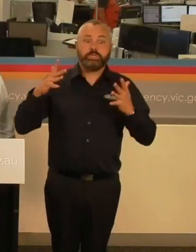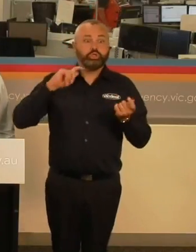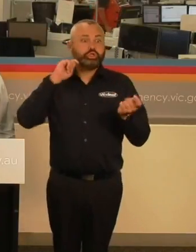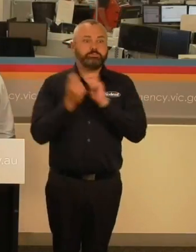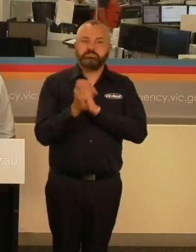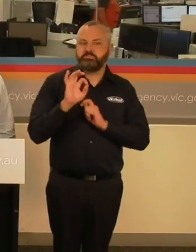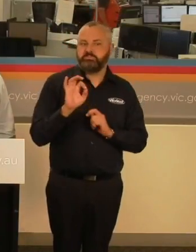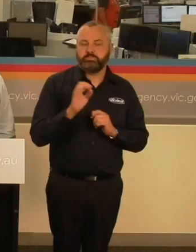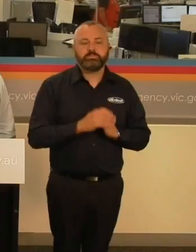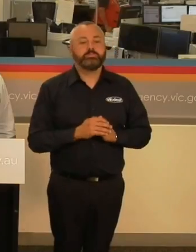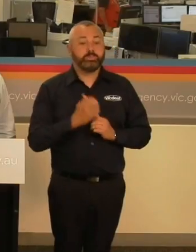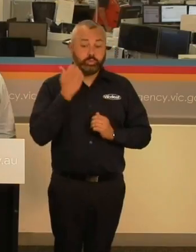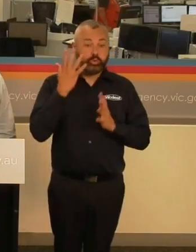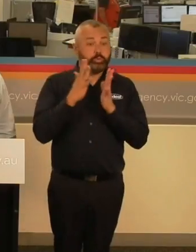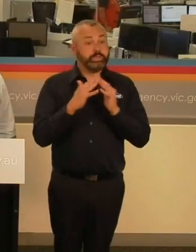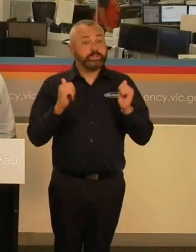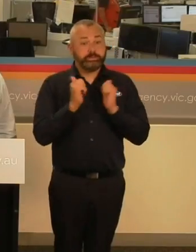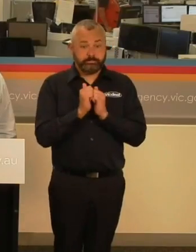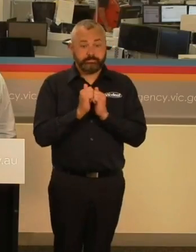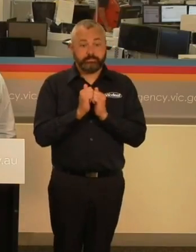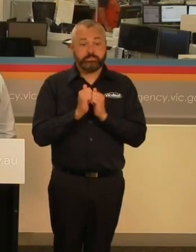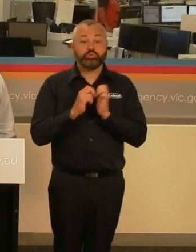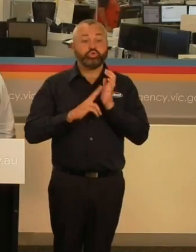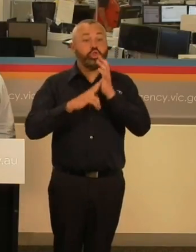northwest and then more generally over the weekend there's going to be a risk